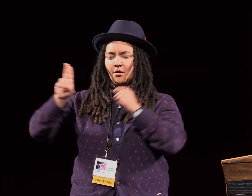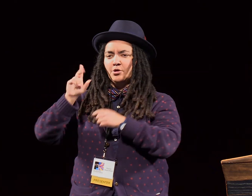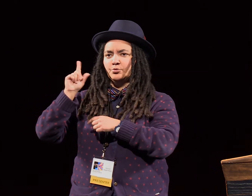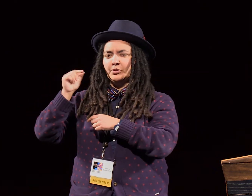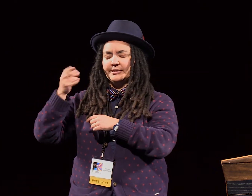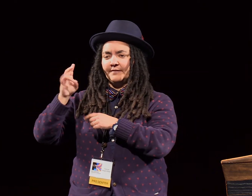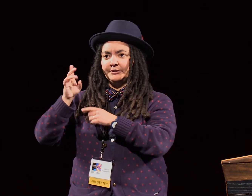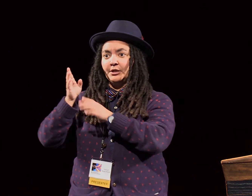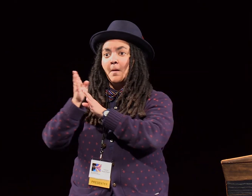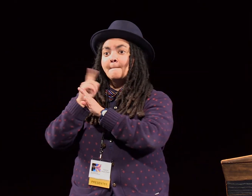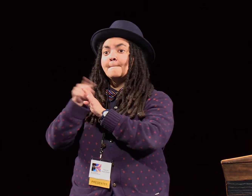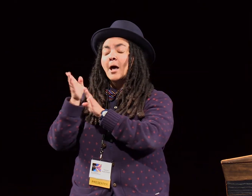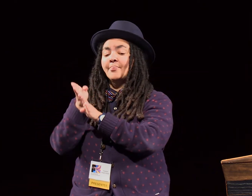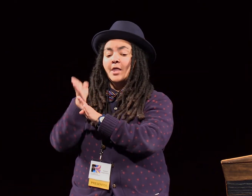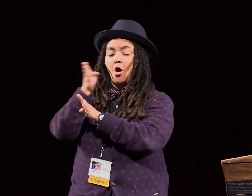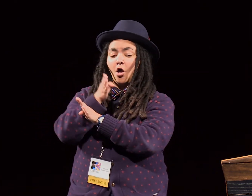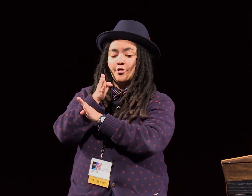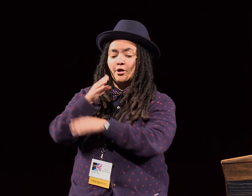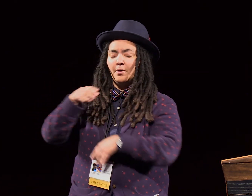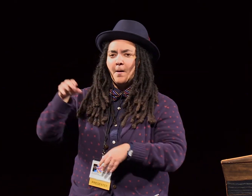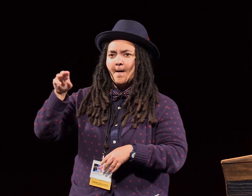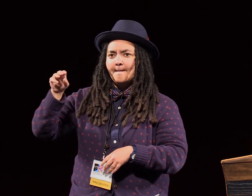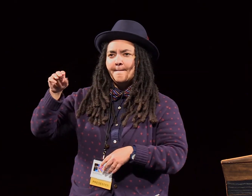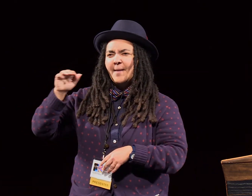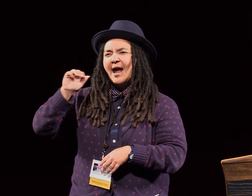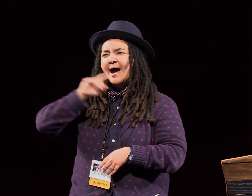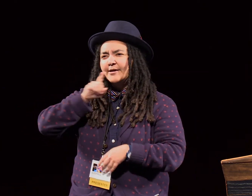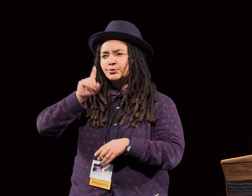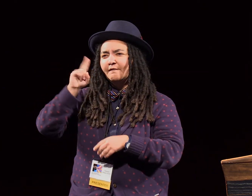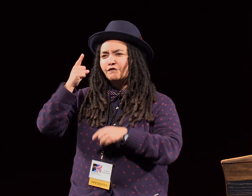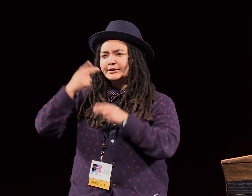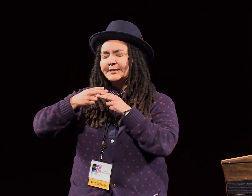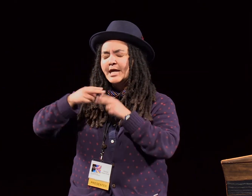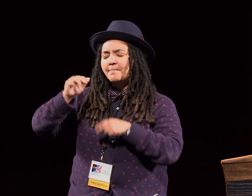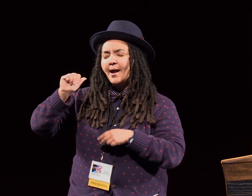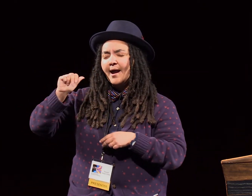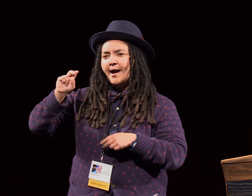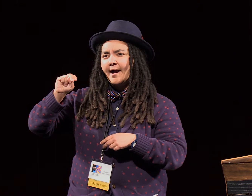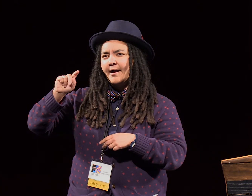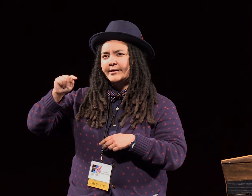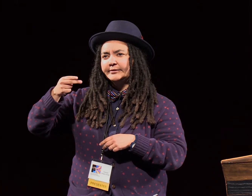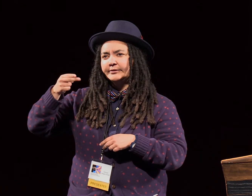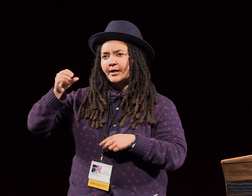Another individual, Shane Blau... as you can see pictured on this slide here,